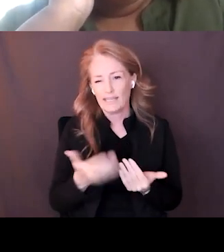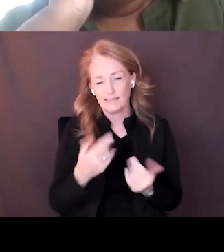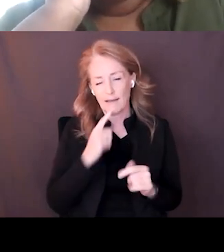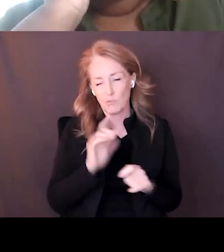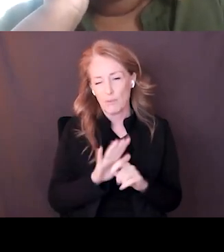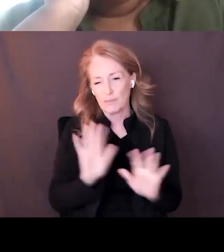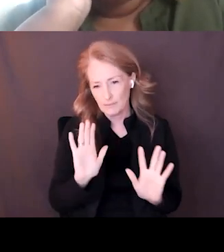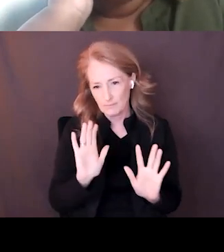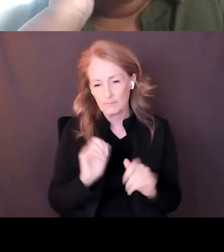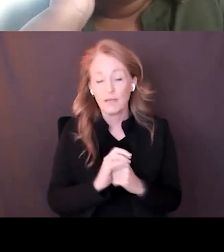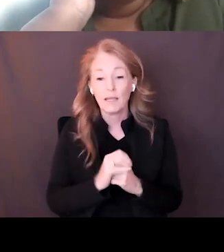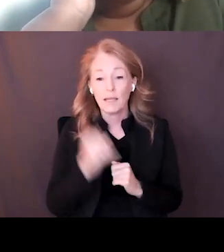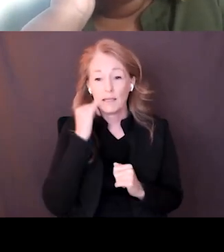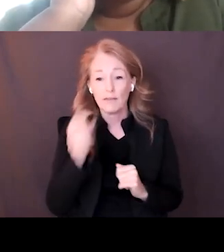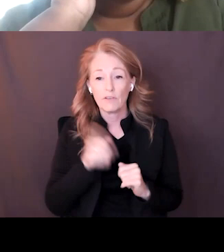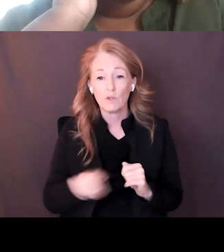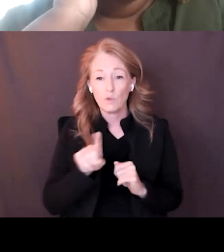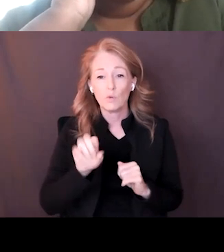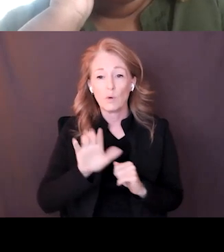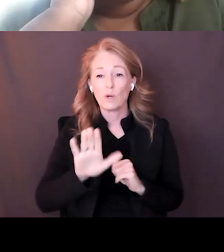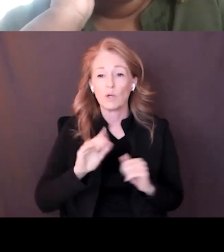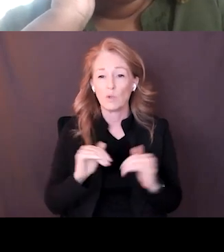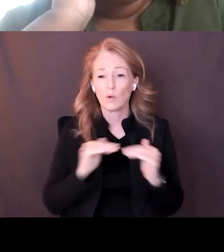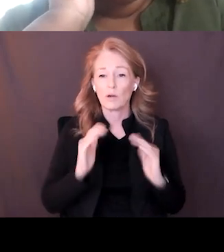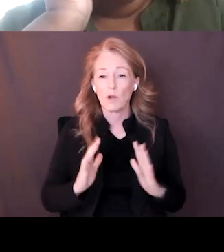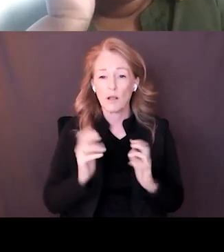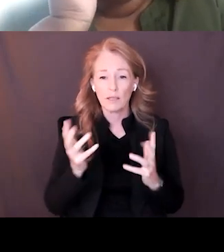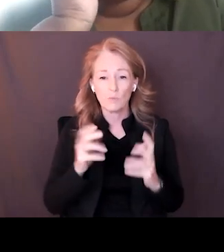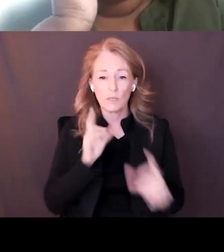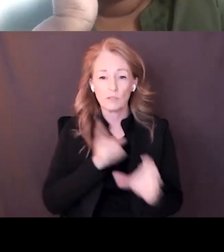IF YOU OR YOUR COLLEAGUES WANT TO JOIN, MAKE SURE YOU SHARE THE